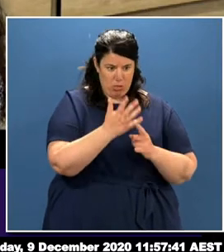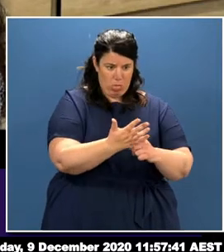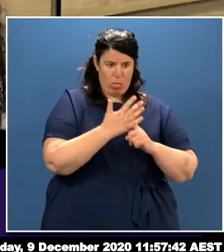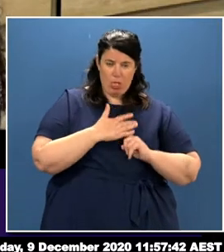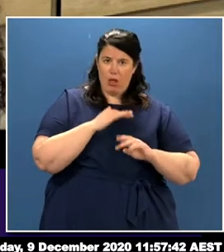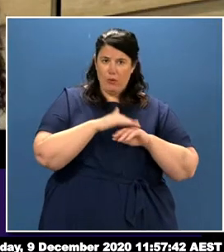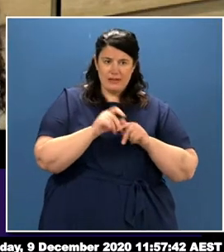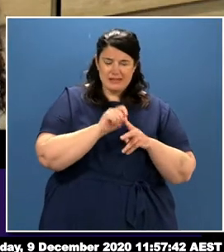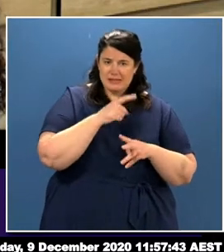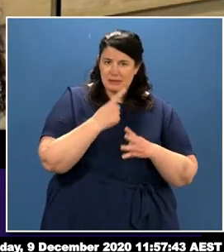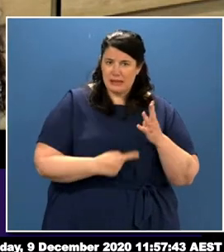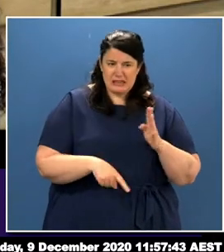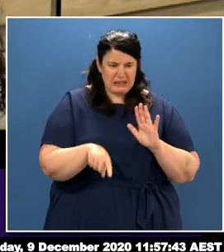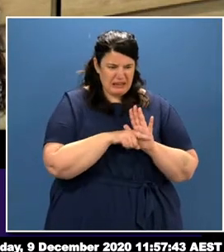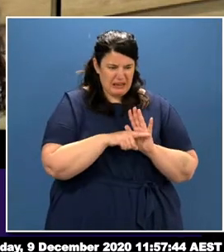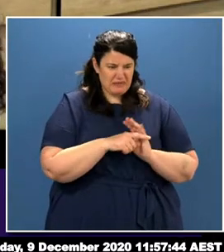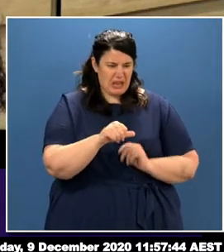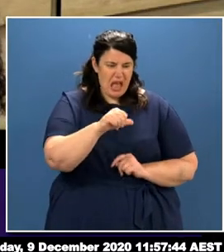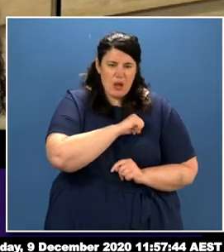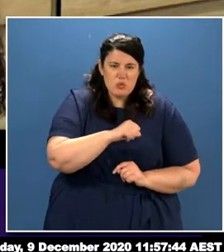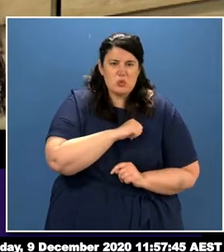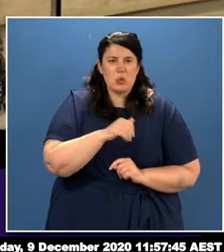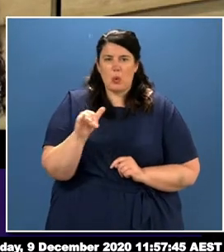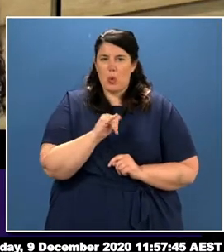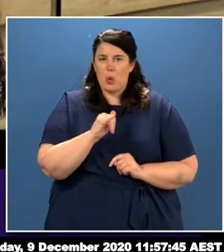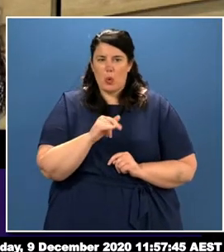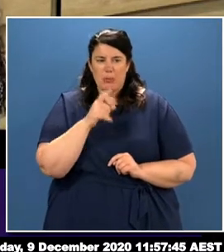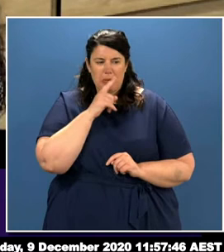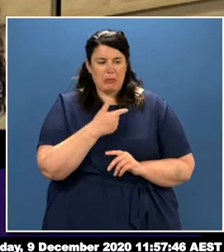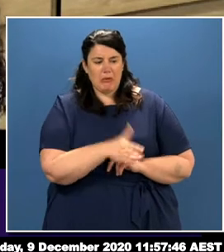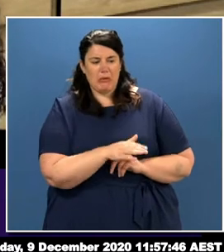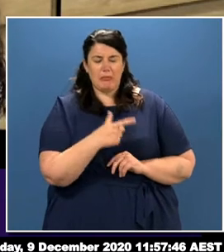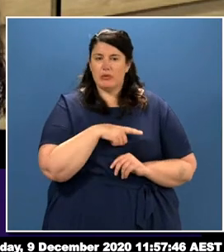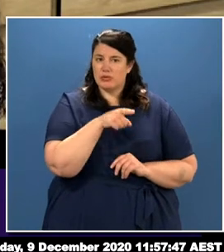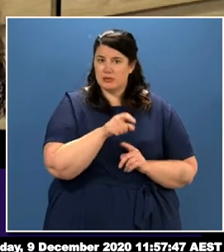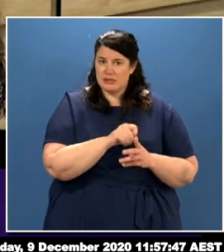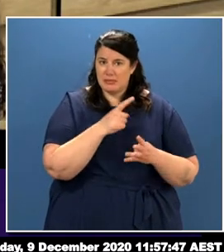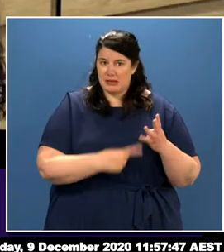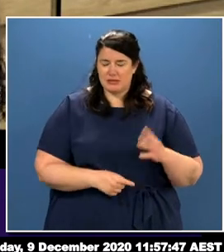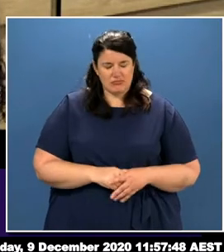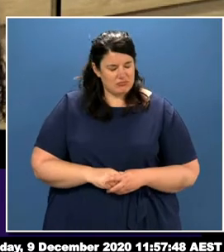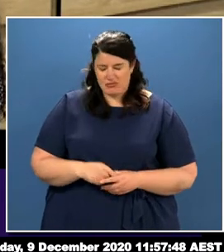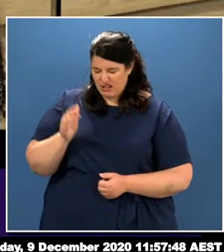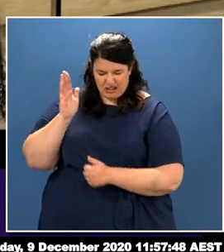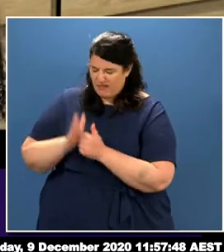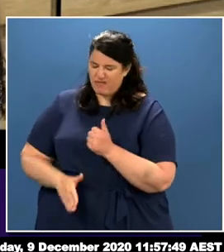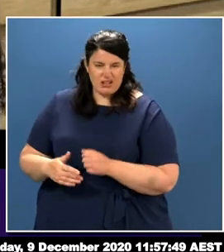any negative attitudes or biasses as a result of your disability? No. Absolutely not.